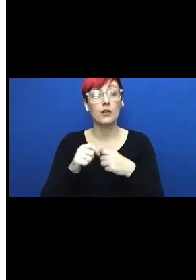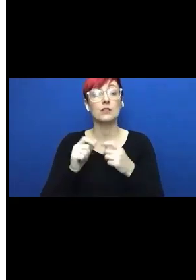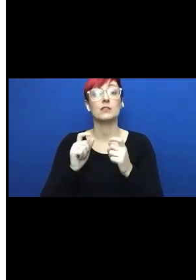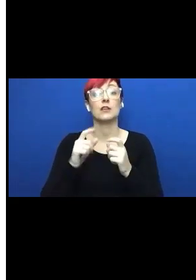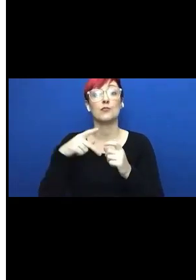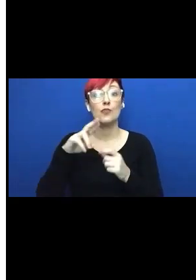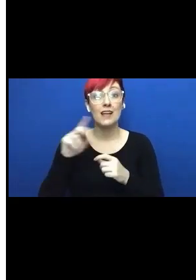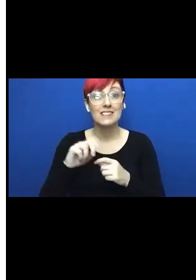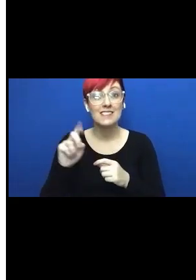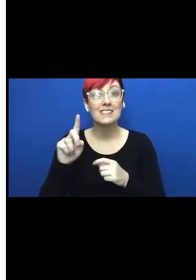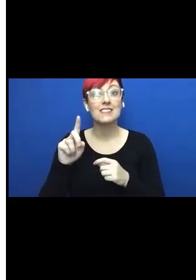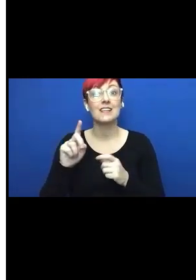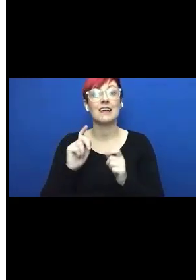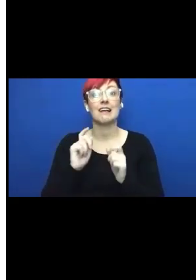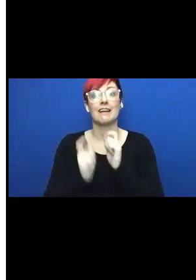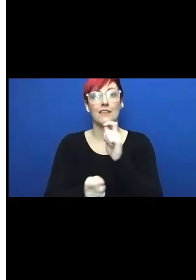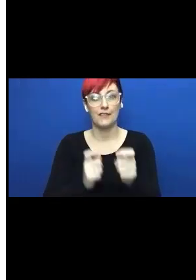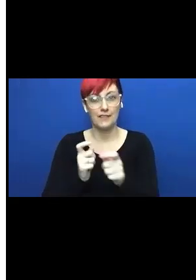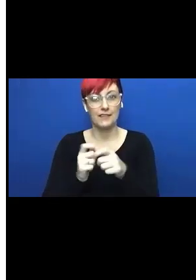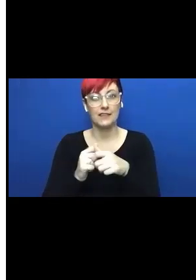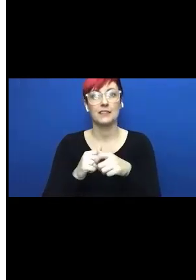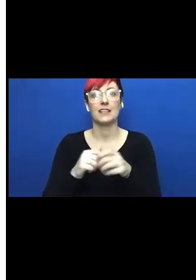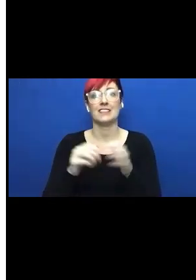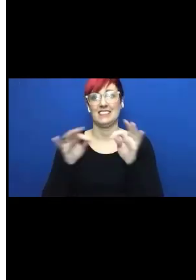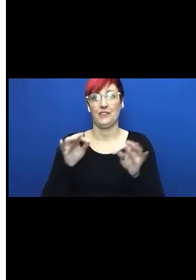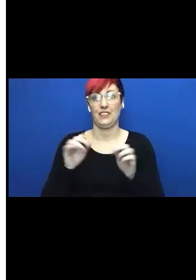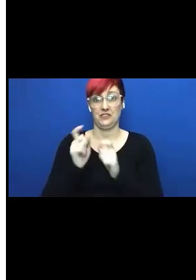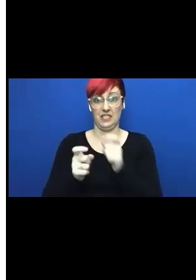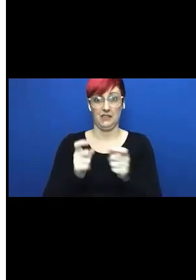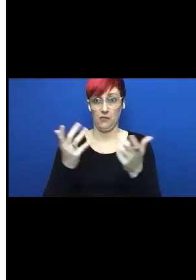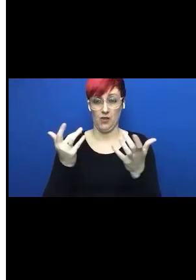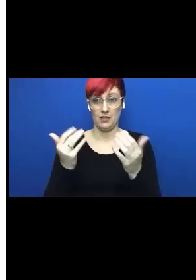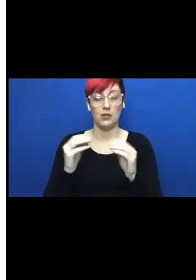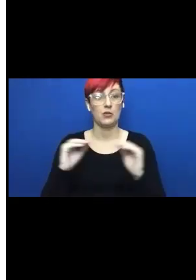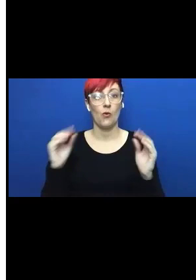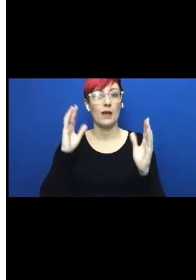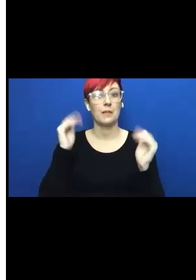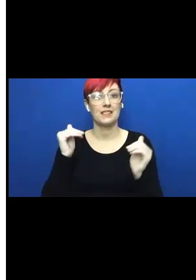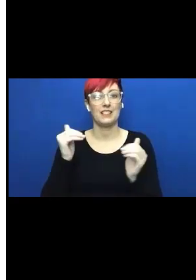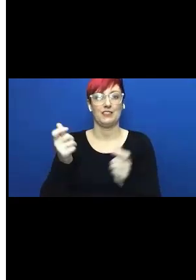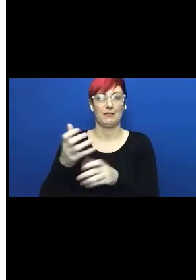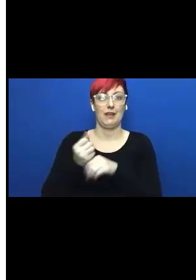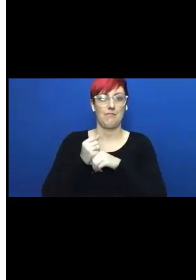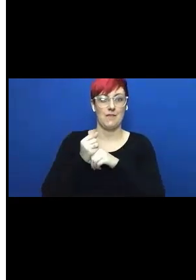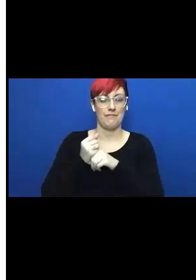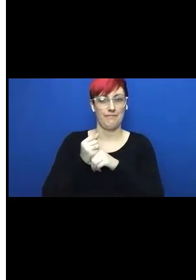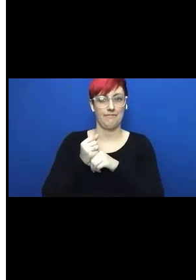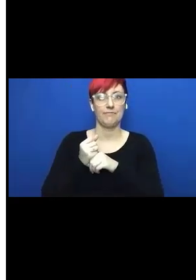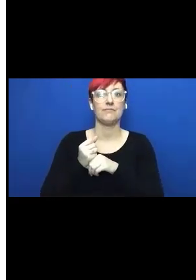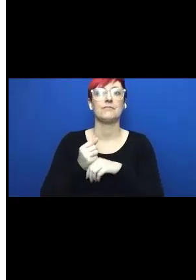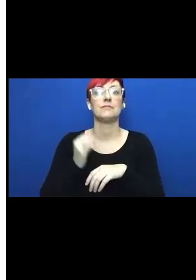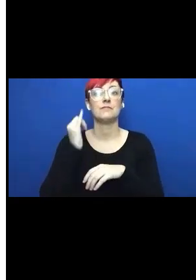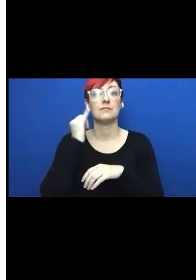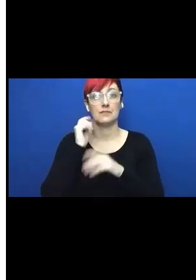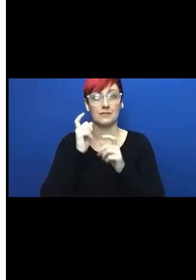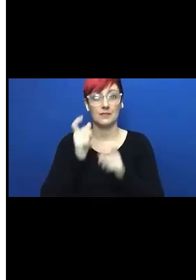and we have of course the definition of gift where there is no expectation of anything. If it's a gift it doesn't need to be reported.